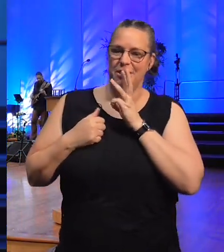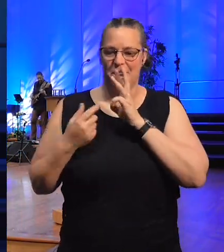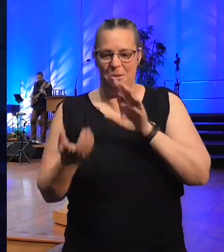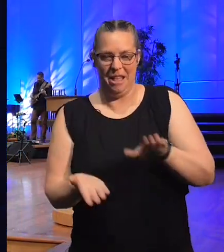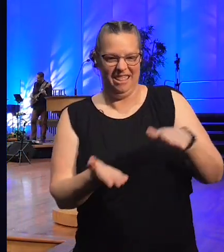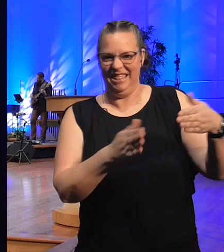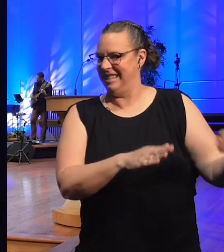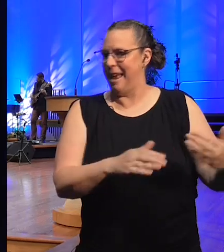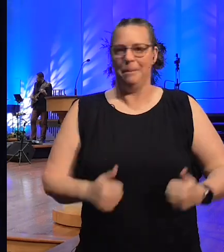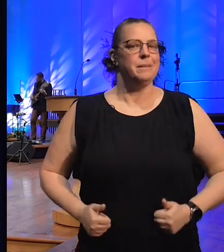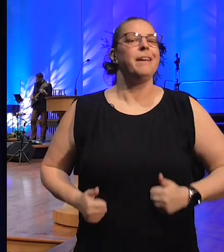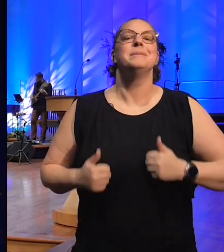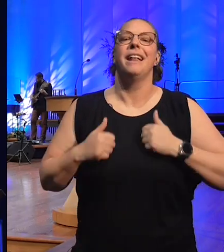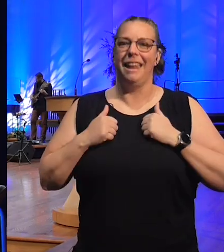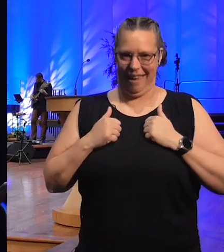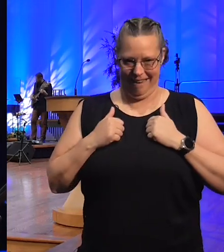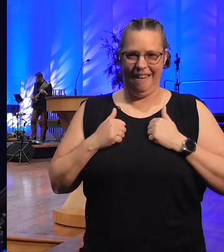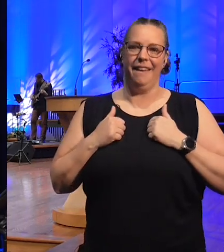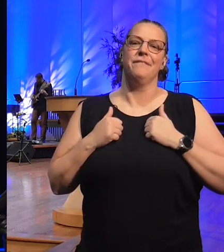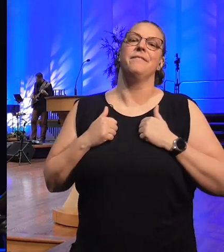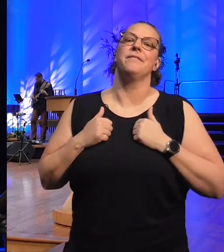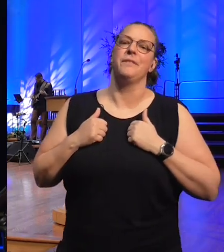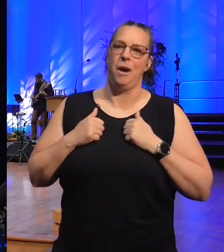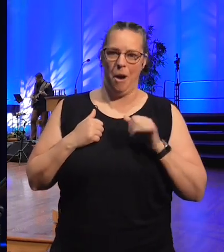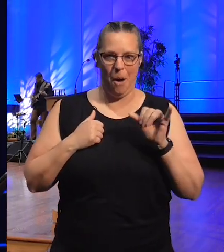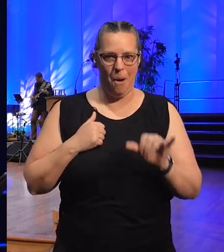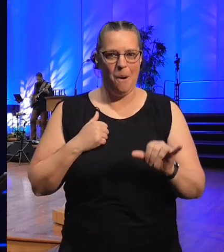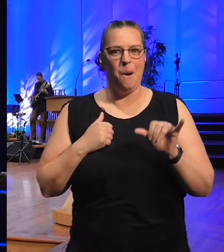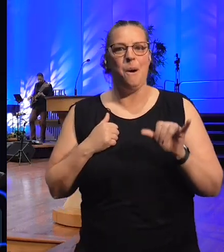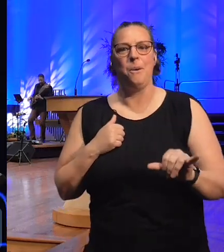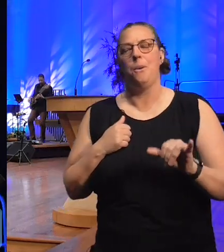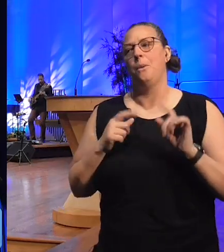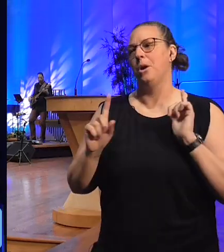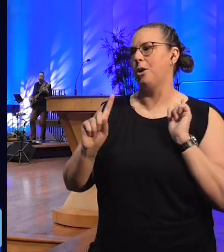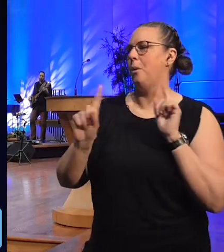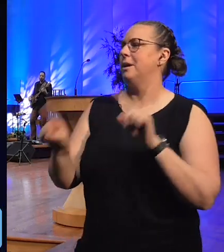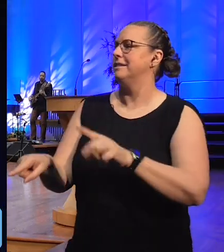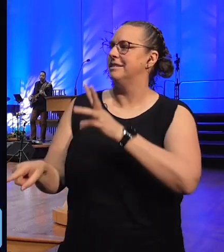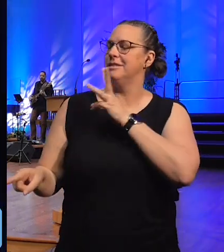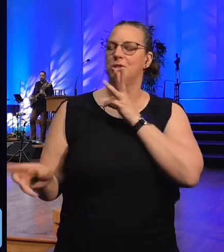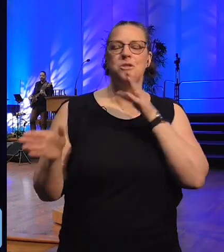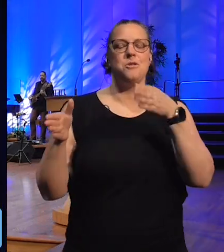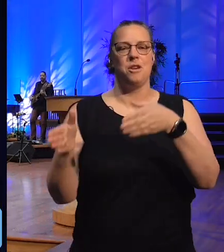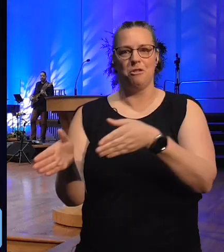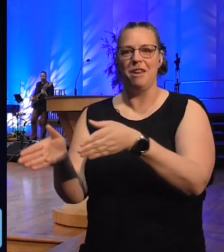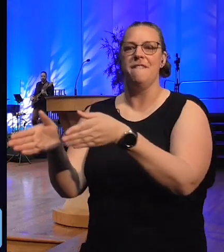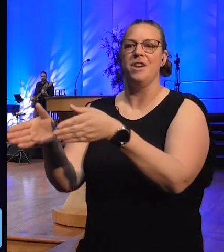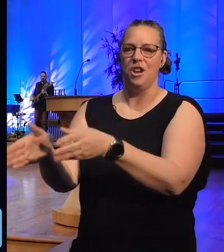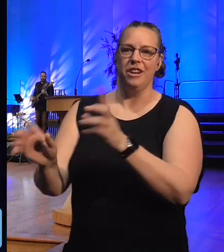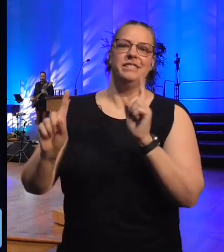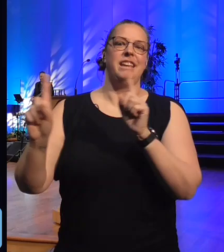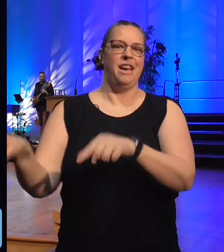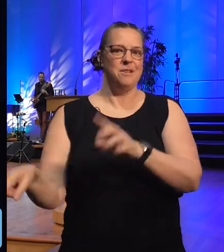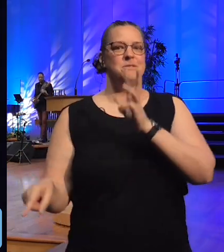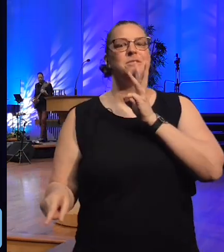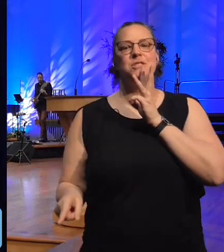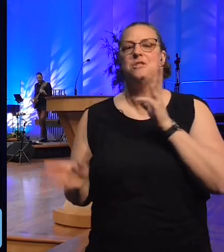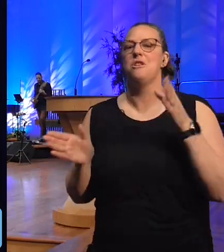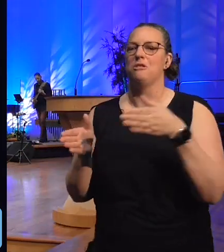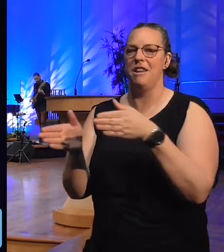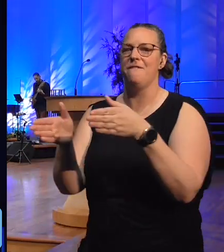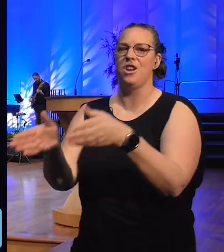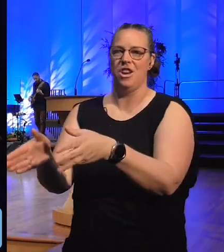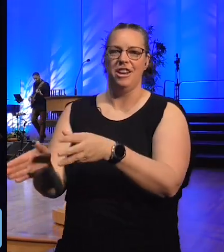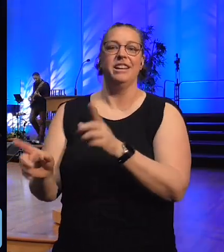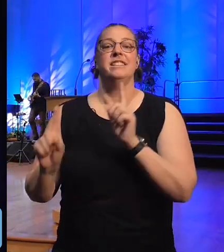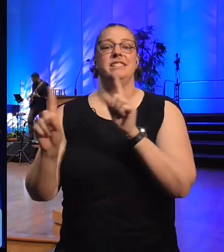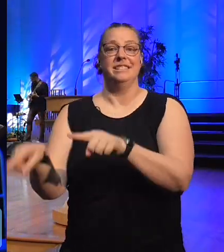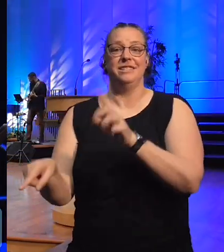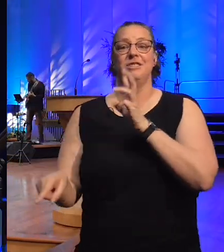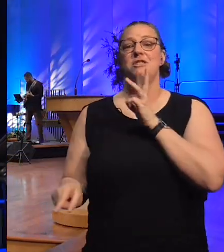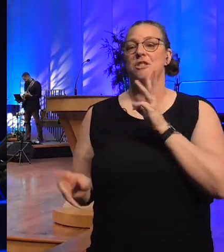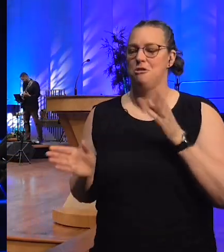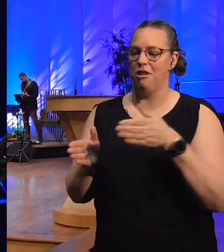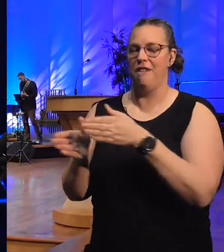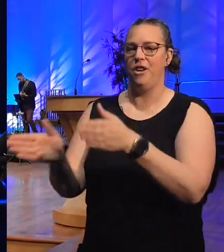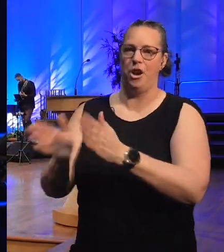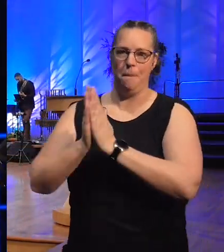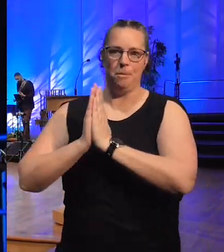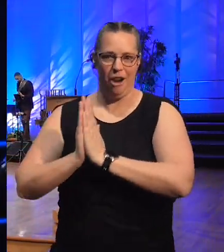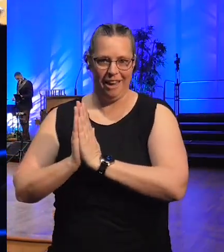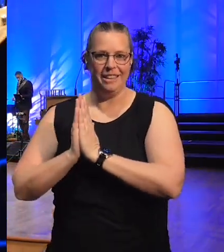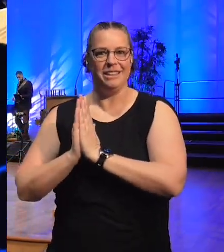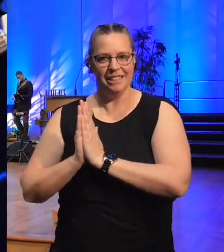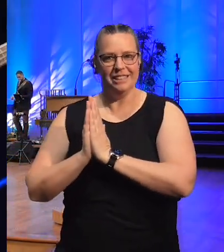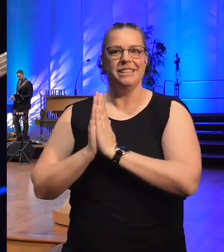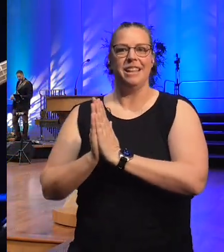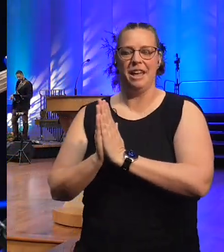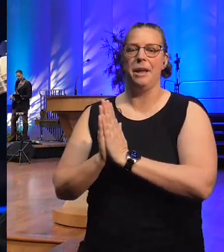the de life oh oh we're going down to the river down to the river down to the river